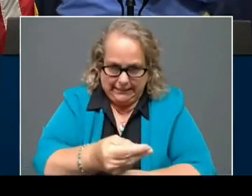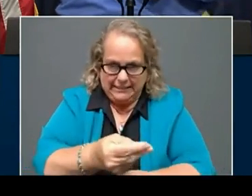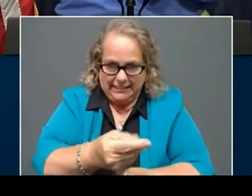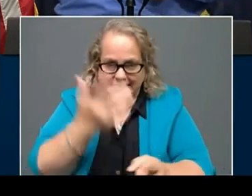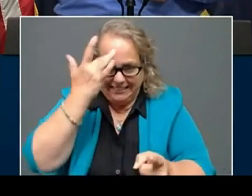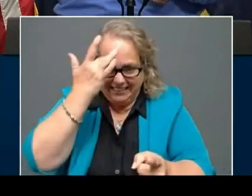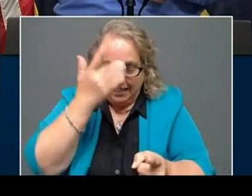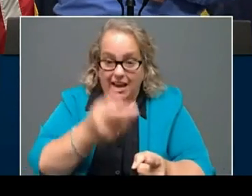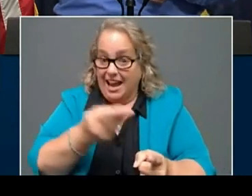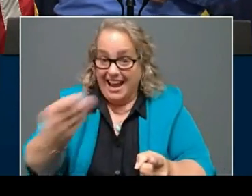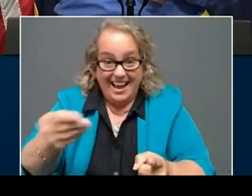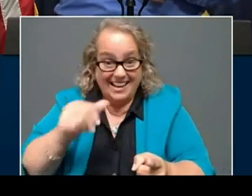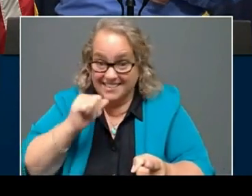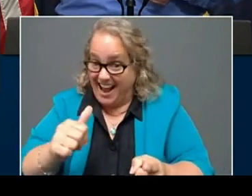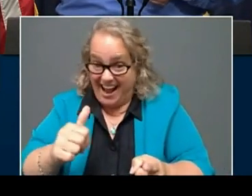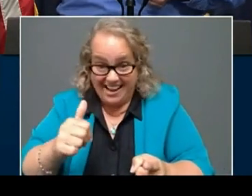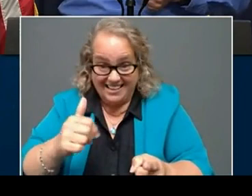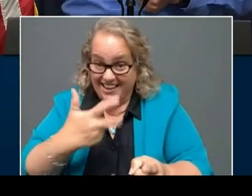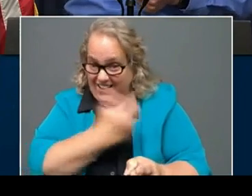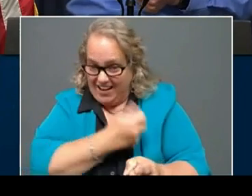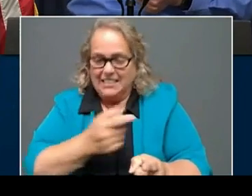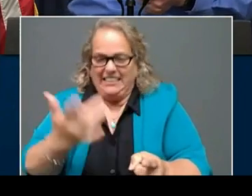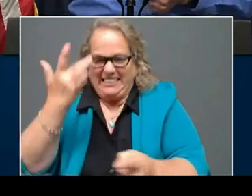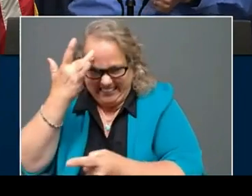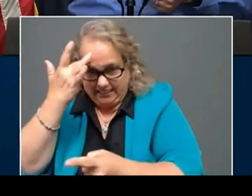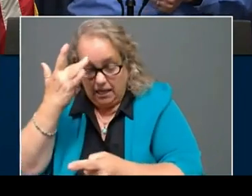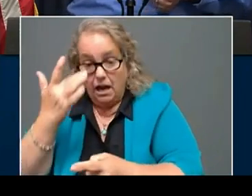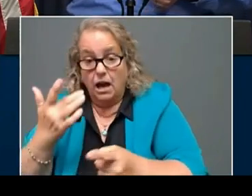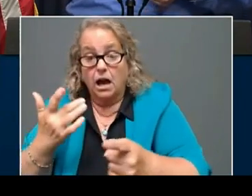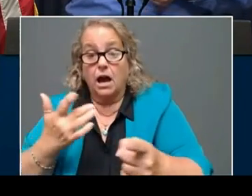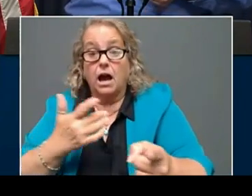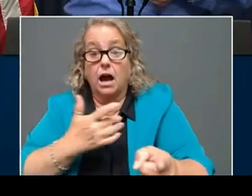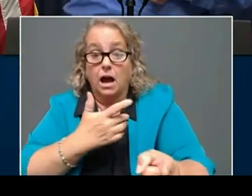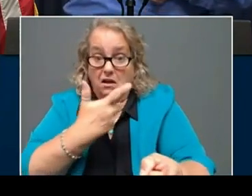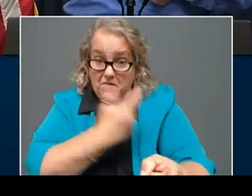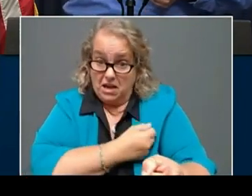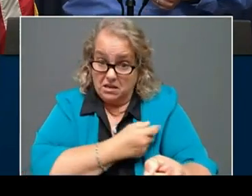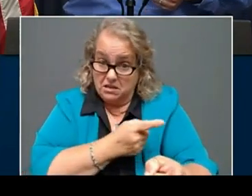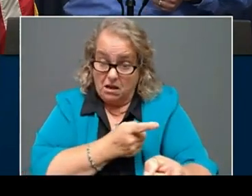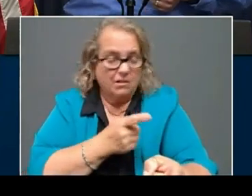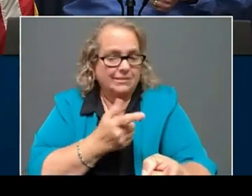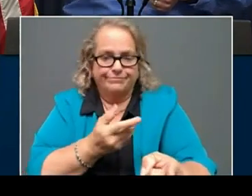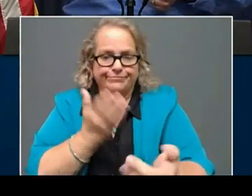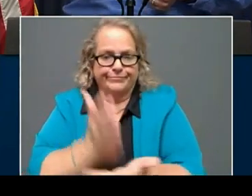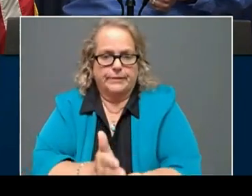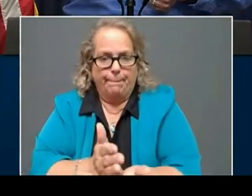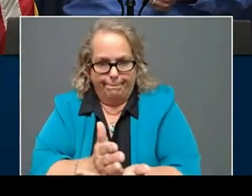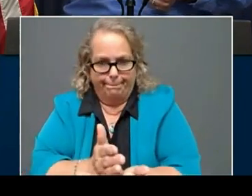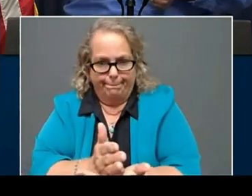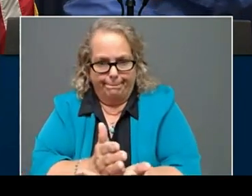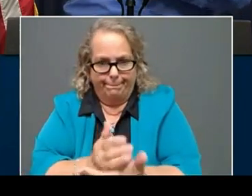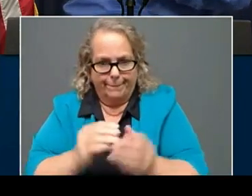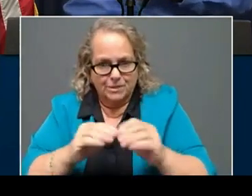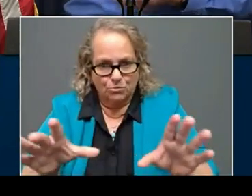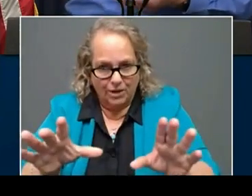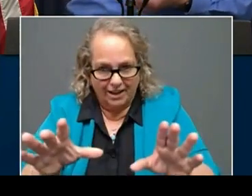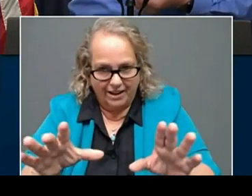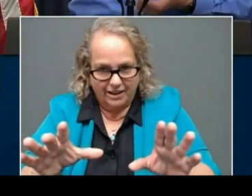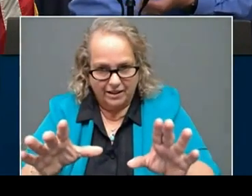because people who are vaccinated can become infected, but because the vaccine probably lowered their viral load and then they encountered people